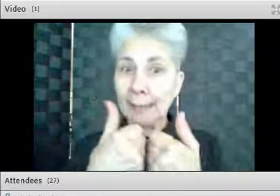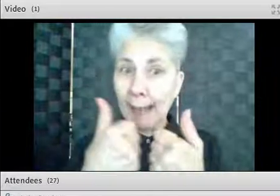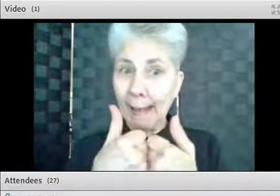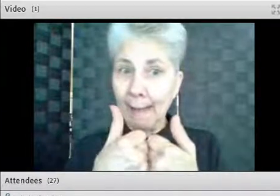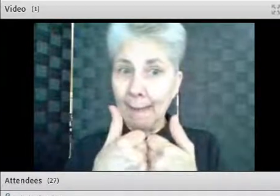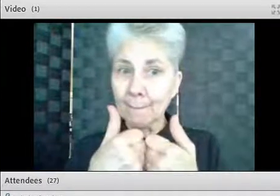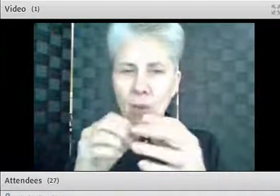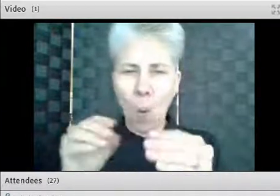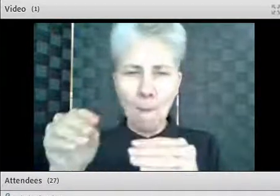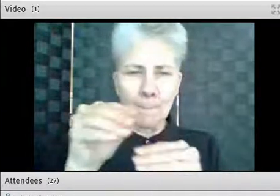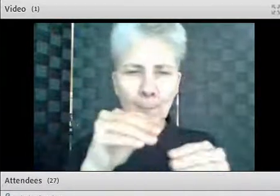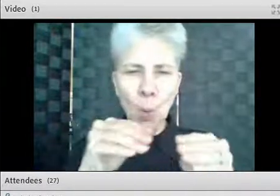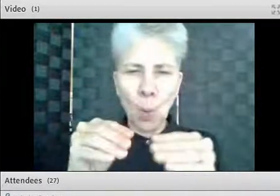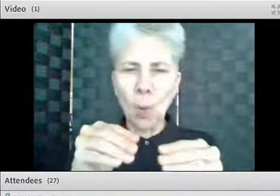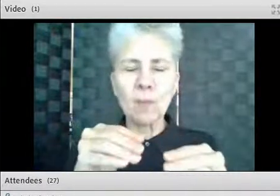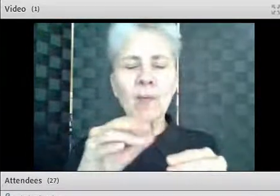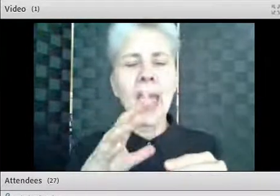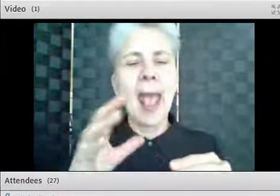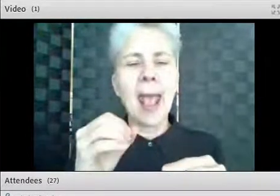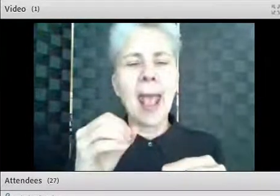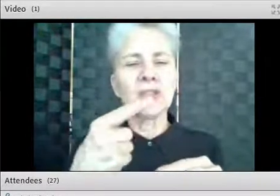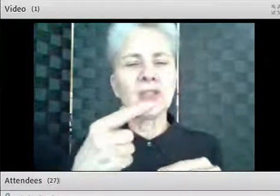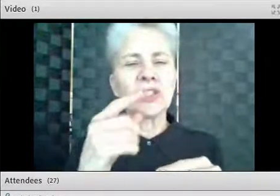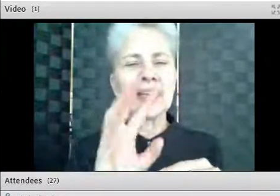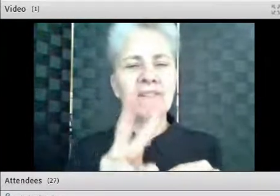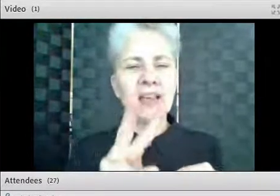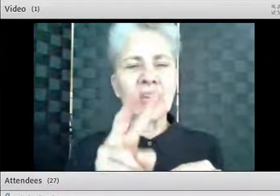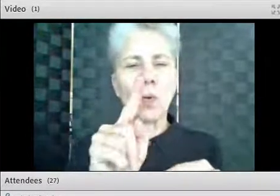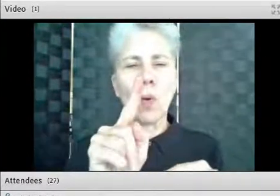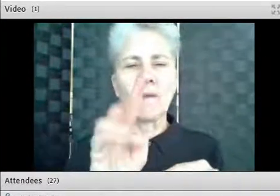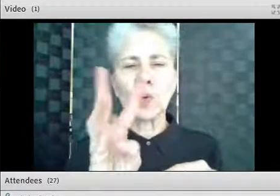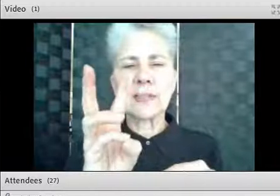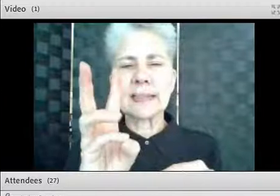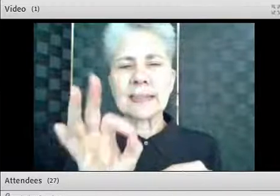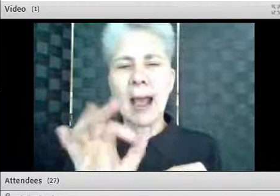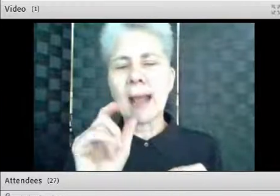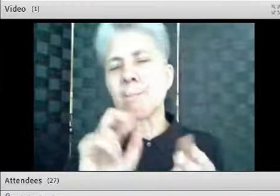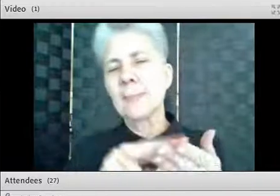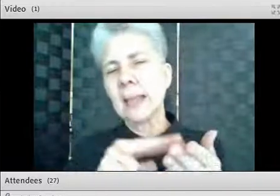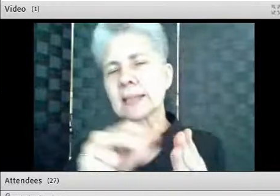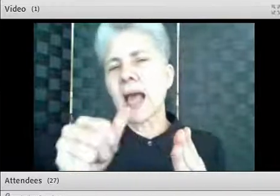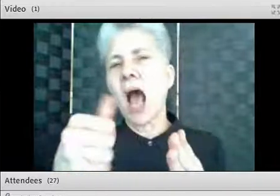and here, GV1469 represents just other board games organized